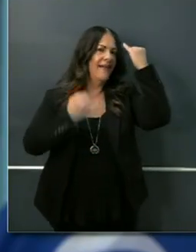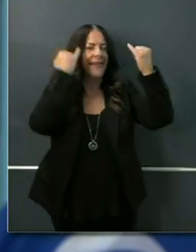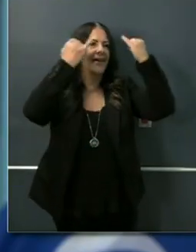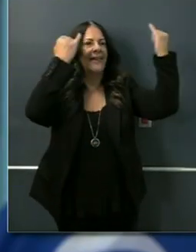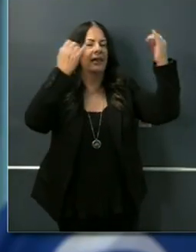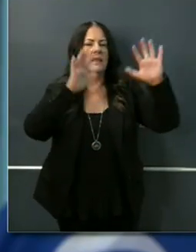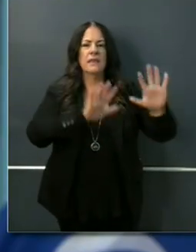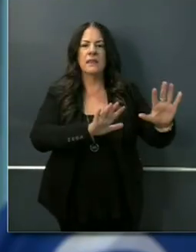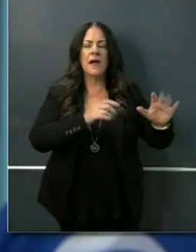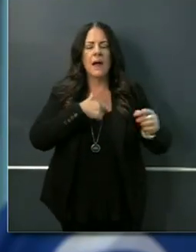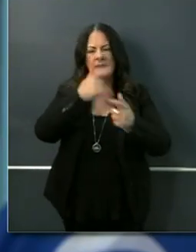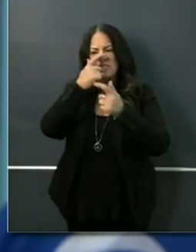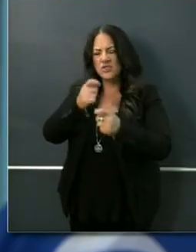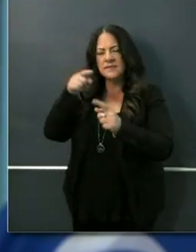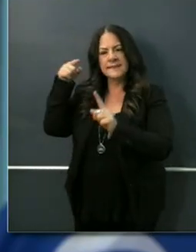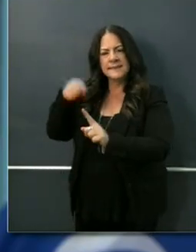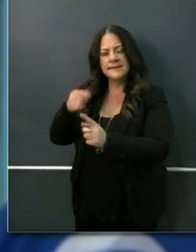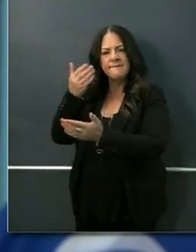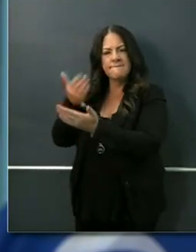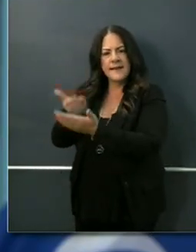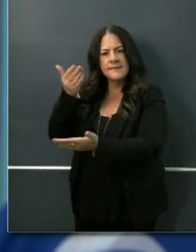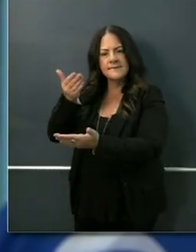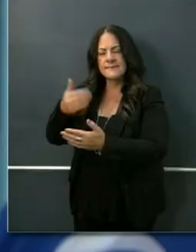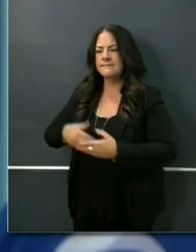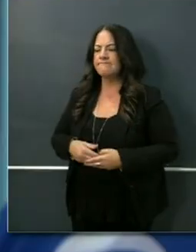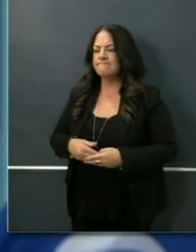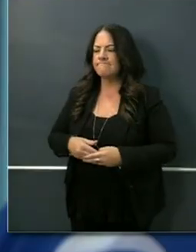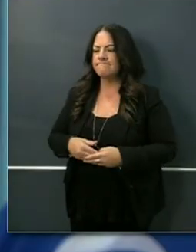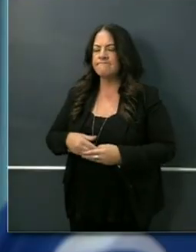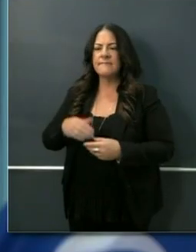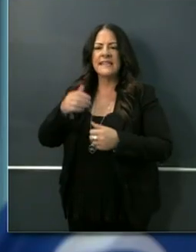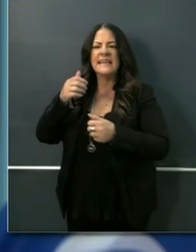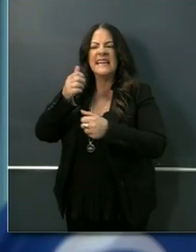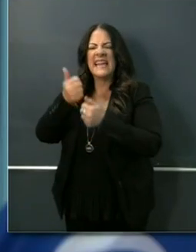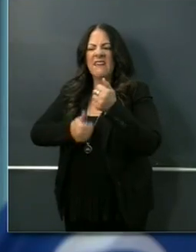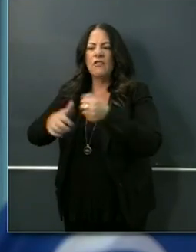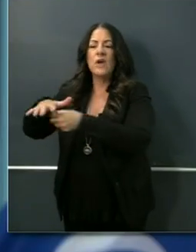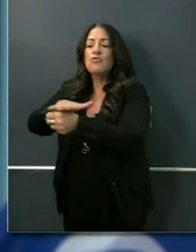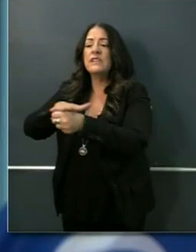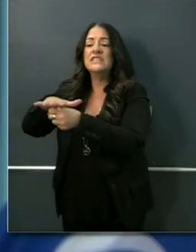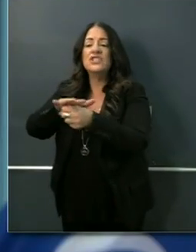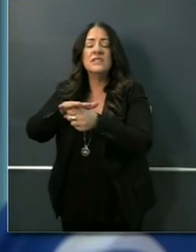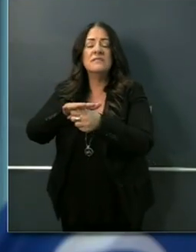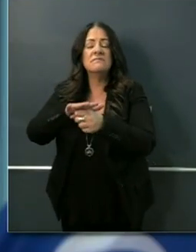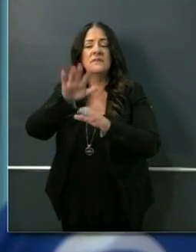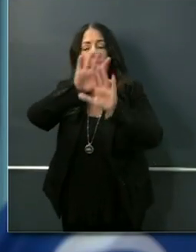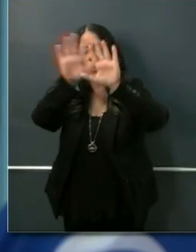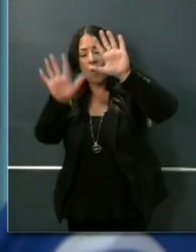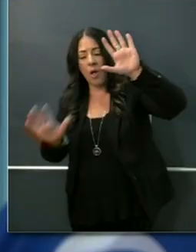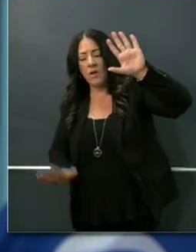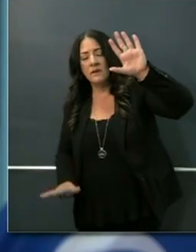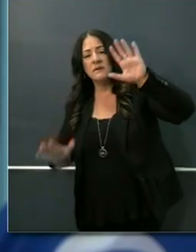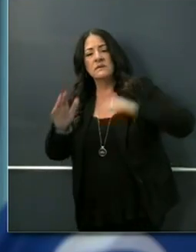WE LOOK AT THE FACTS OBJECTIVELY. WE ARE NOT IDEOLOGUES. I AM NOT AN IDEOLOGUE.